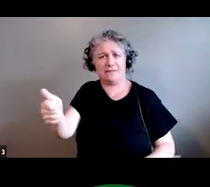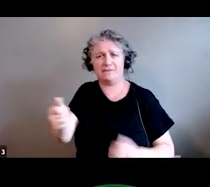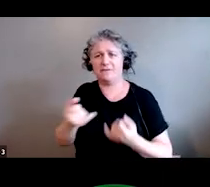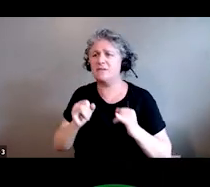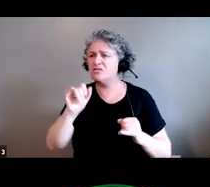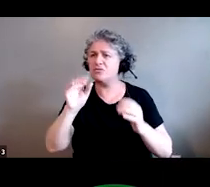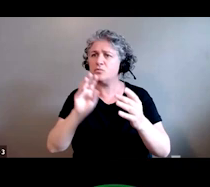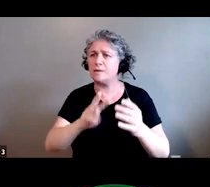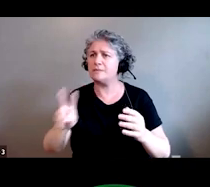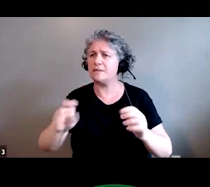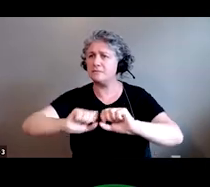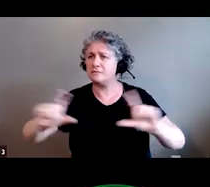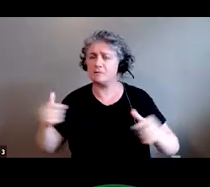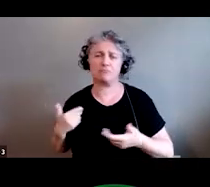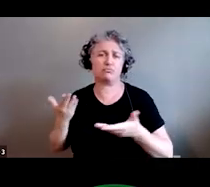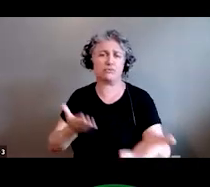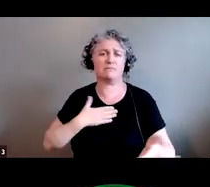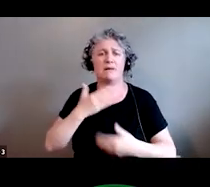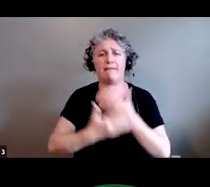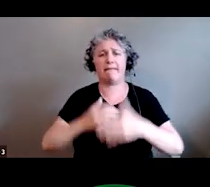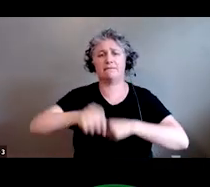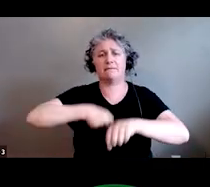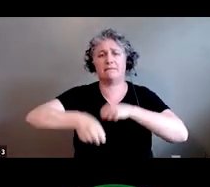coming here with my hands cycle or I'm coming here with some friends to do this like.